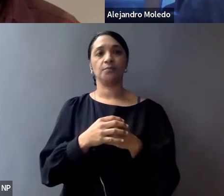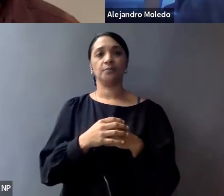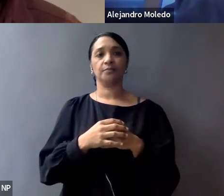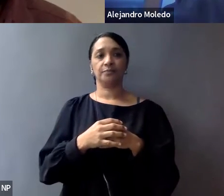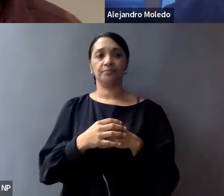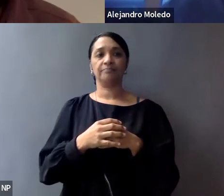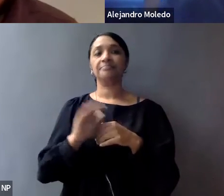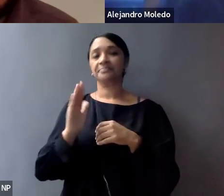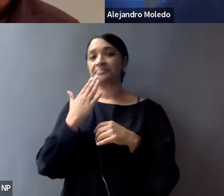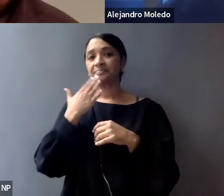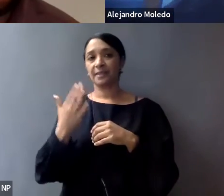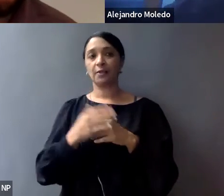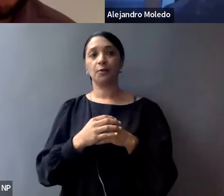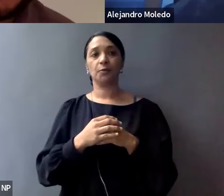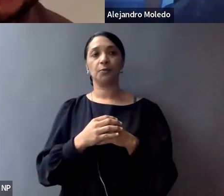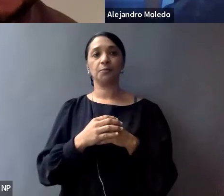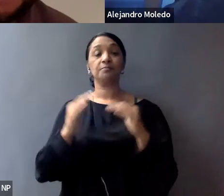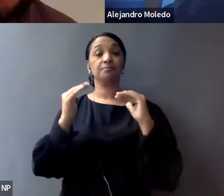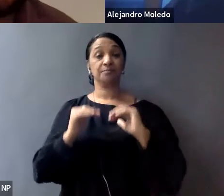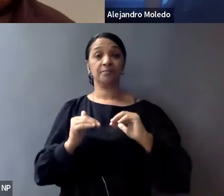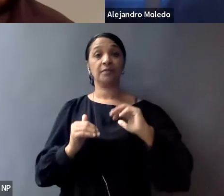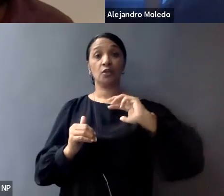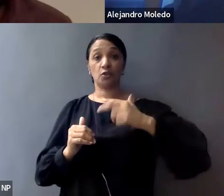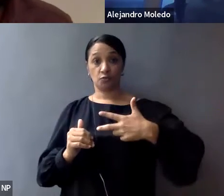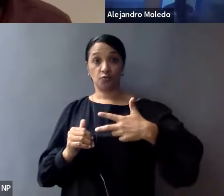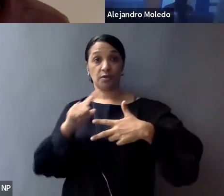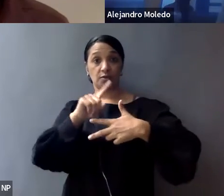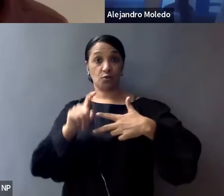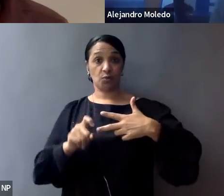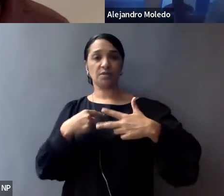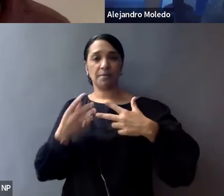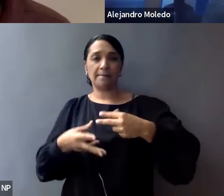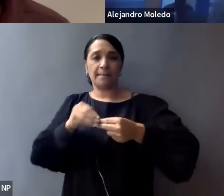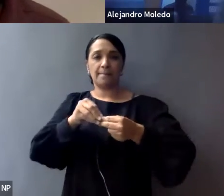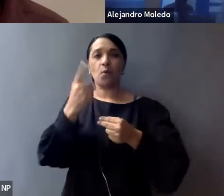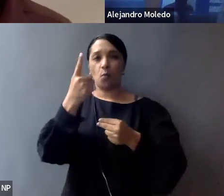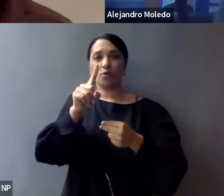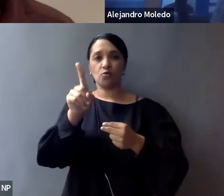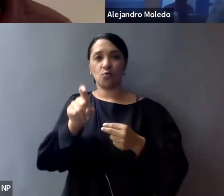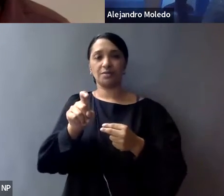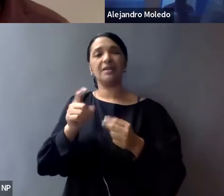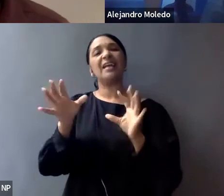Thank you. I have three questions that I will put in one, as they relate to our expectations